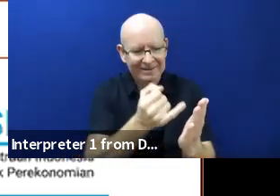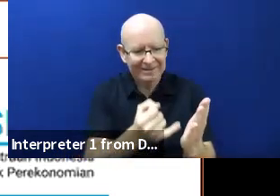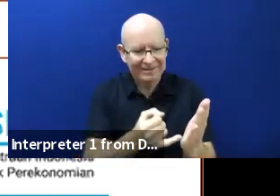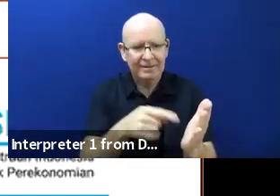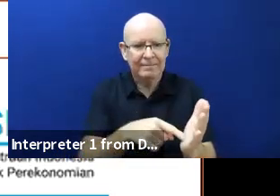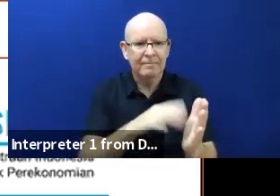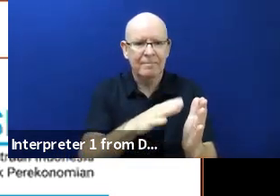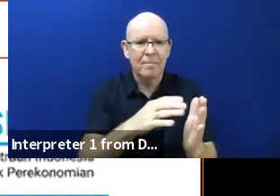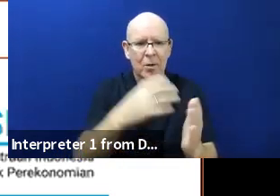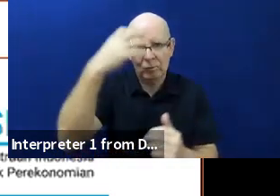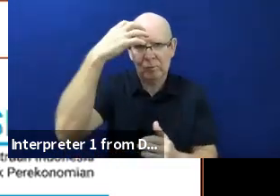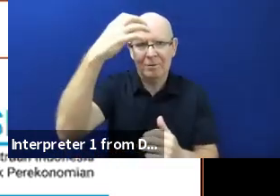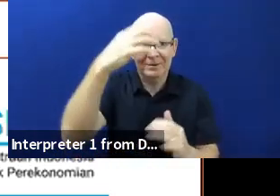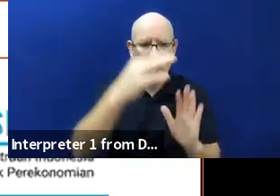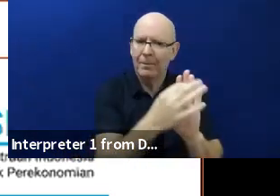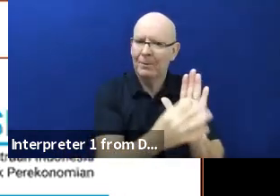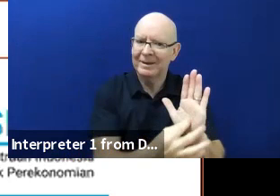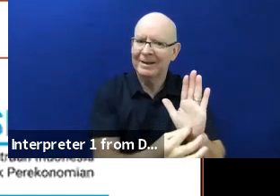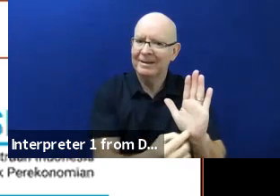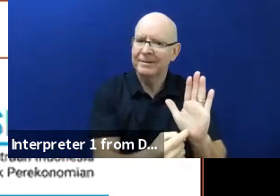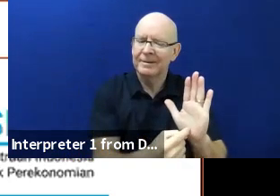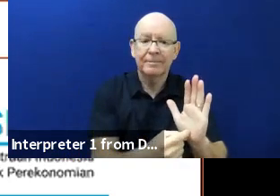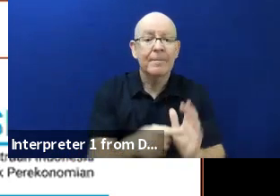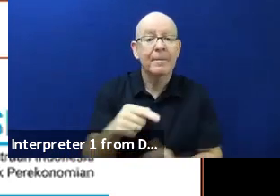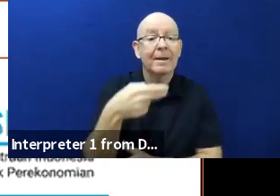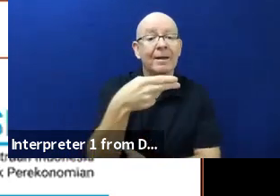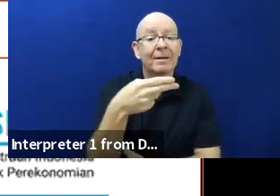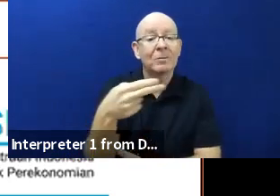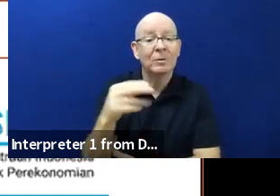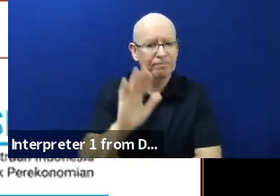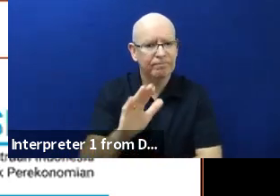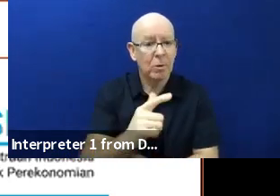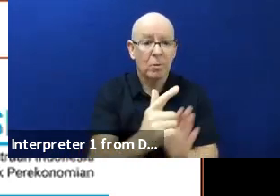crisis. Our work is focused on supporting our counterparts in the government of Indonesia with